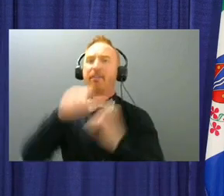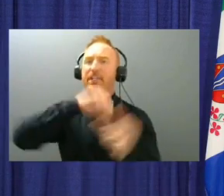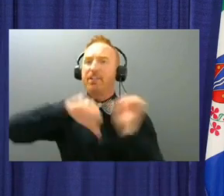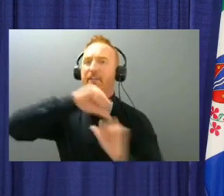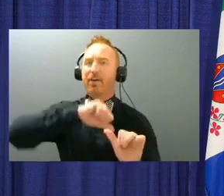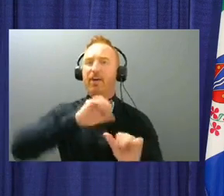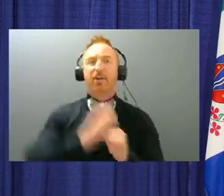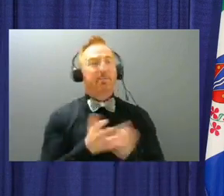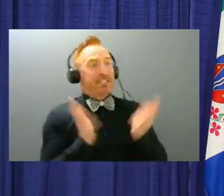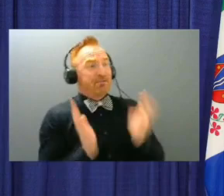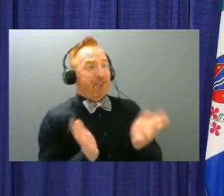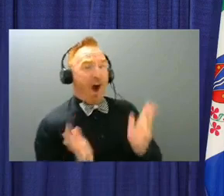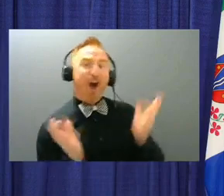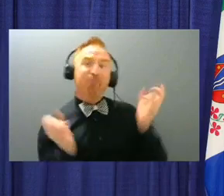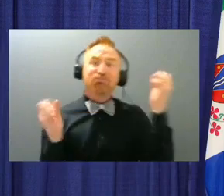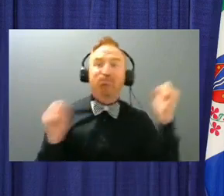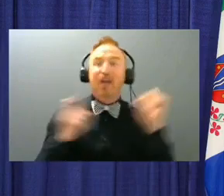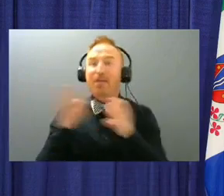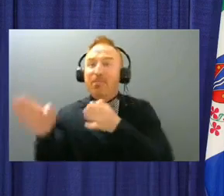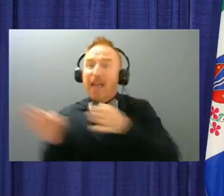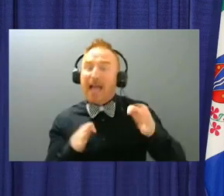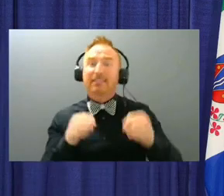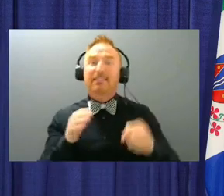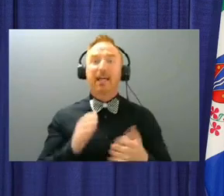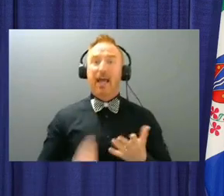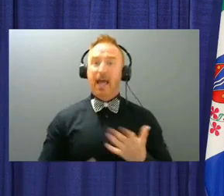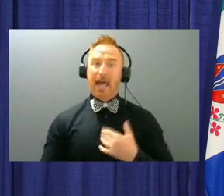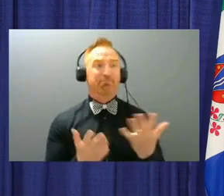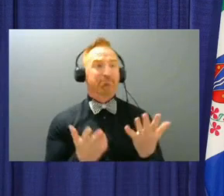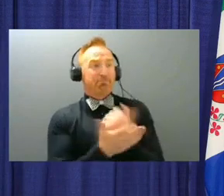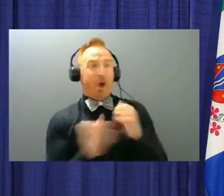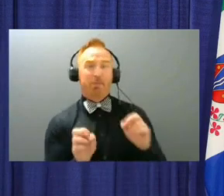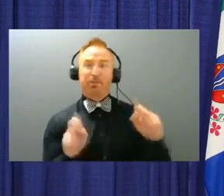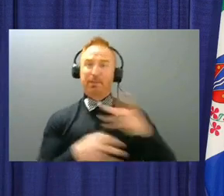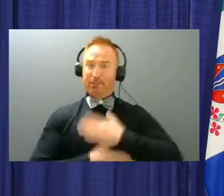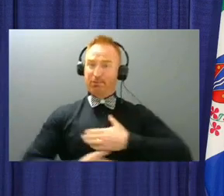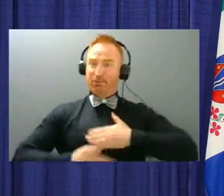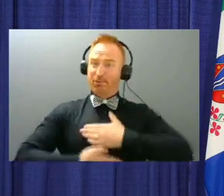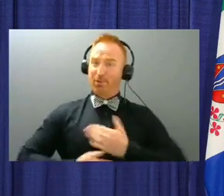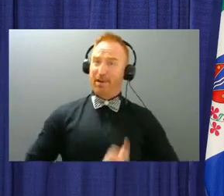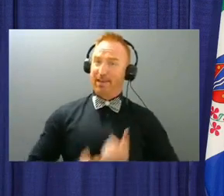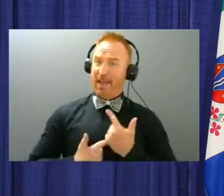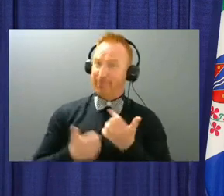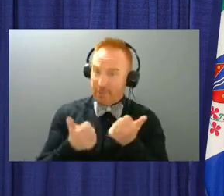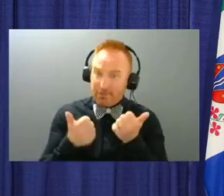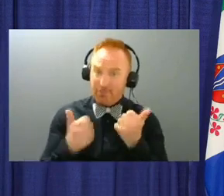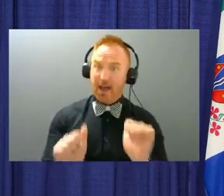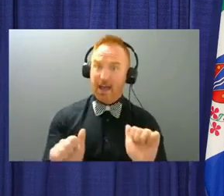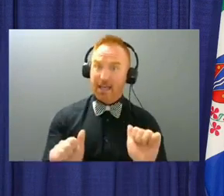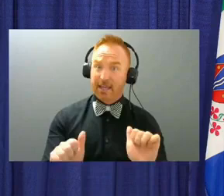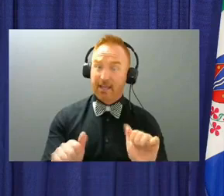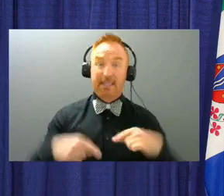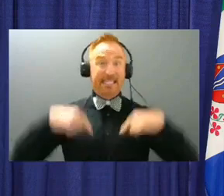plans, and enjoy whatever they have the opportunity to enjoy. Here, we are living hardships